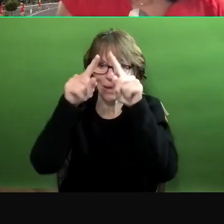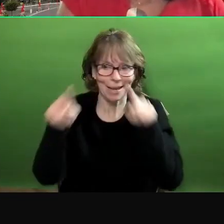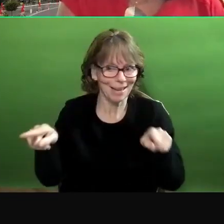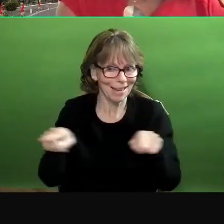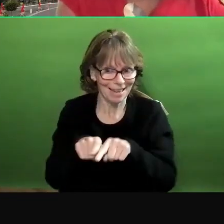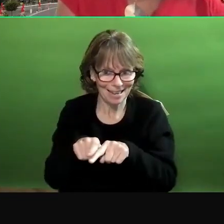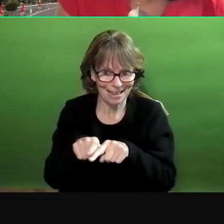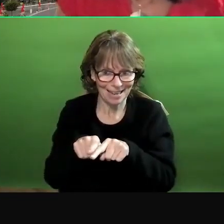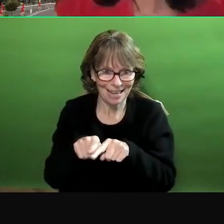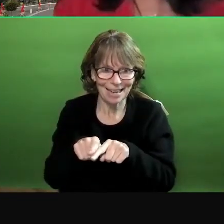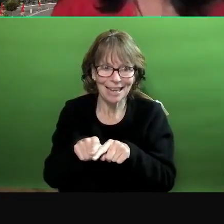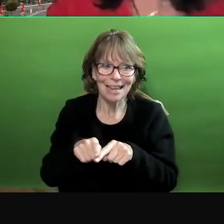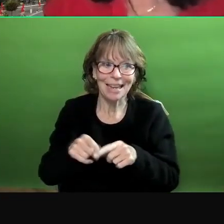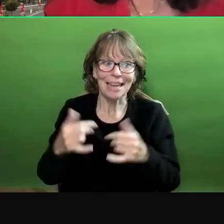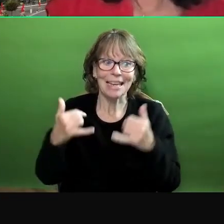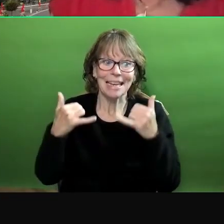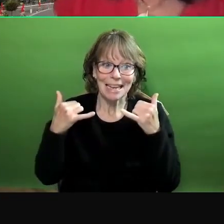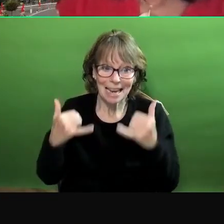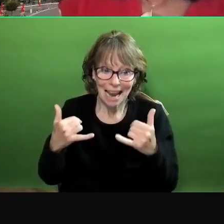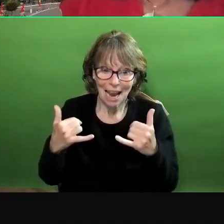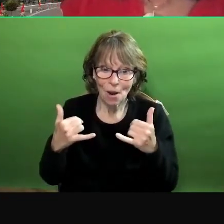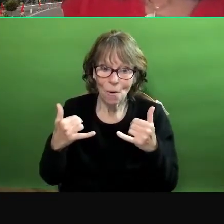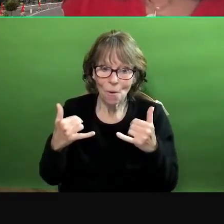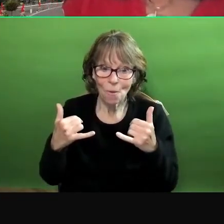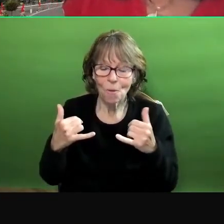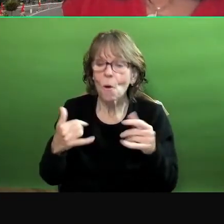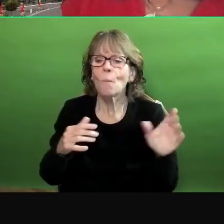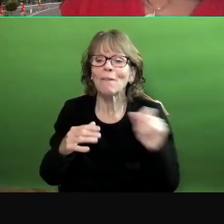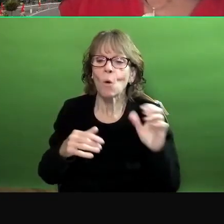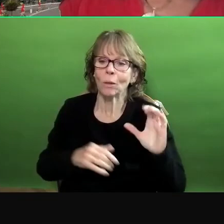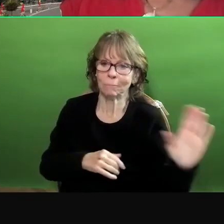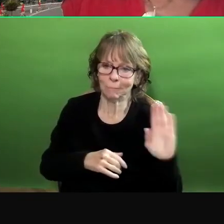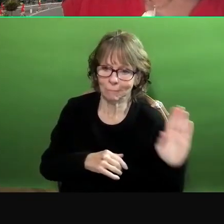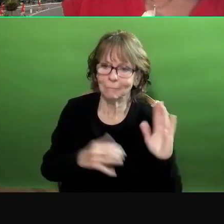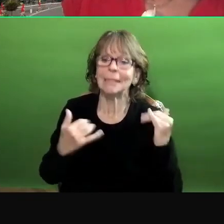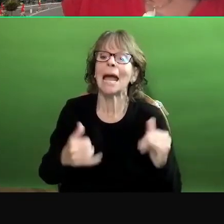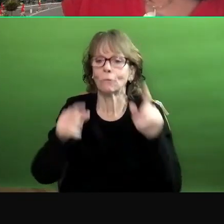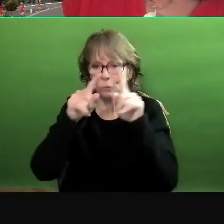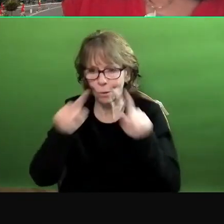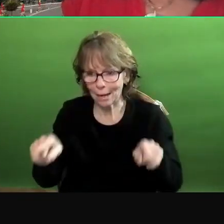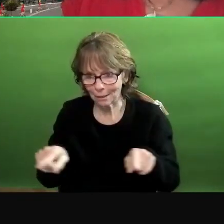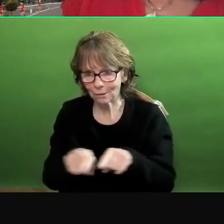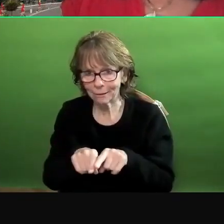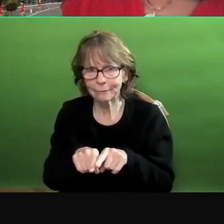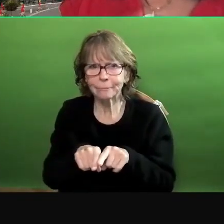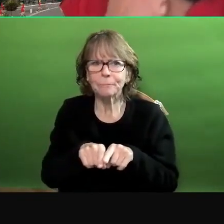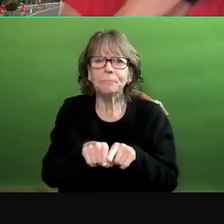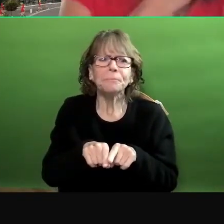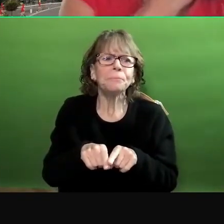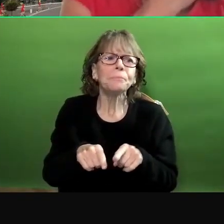triangle. So the things that we start thinking about is, what aspects of care can a machine